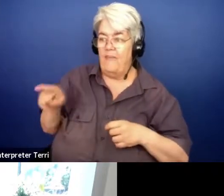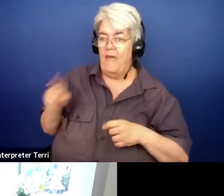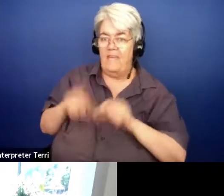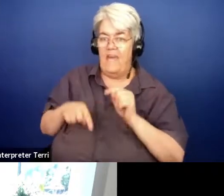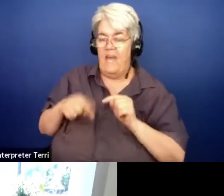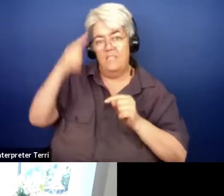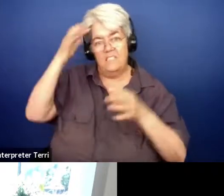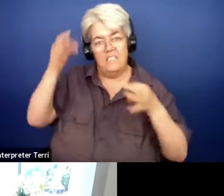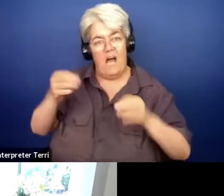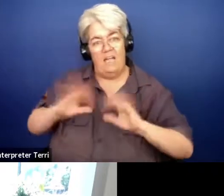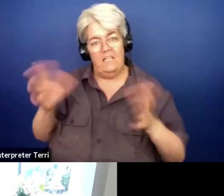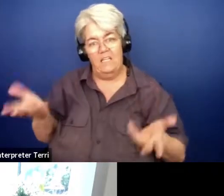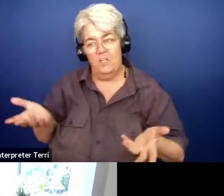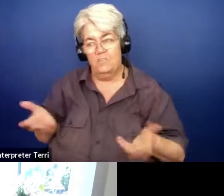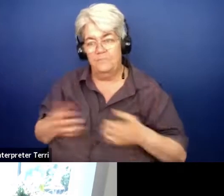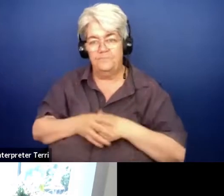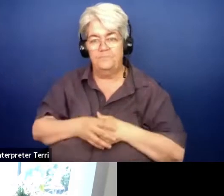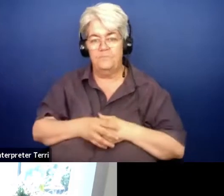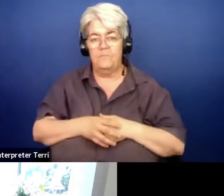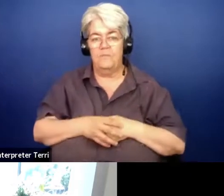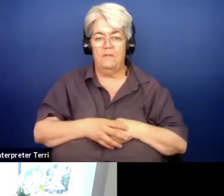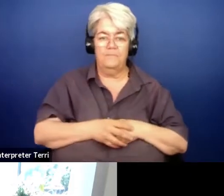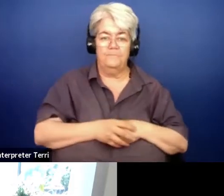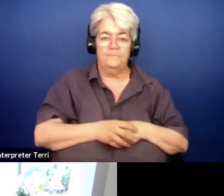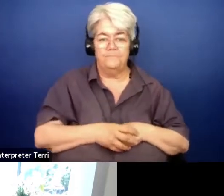questions on the case by case basis. Those